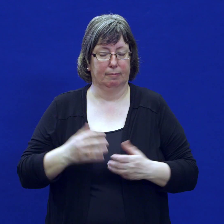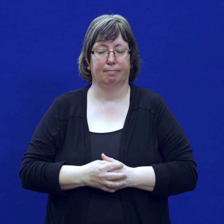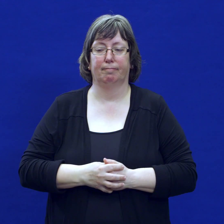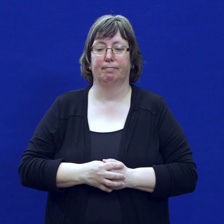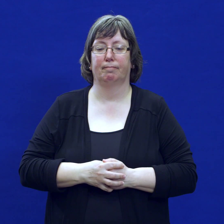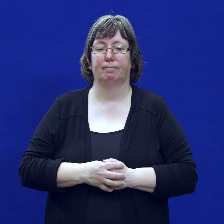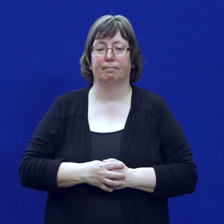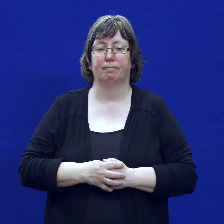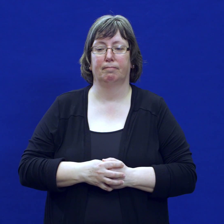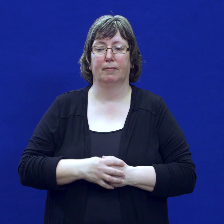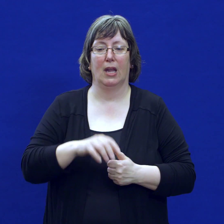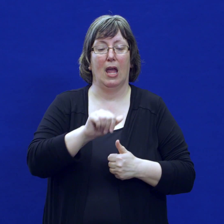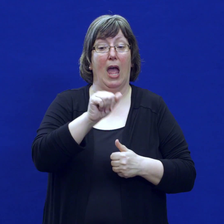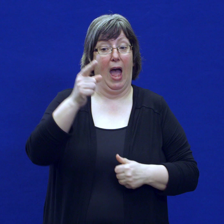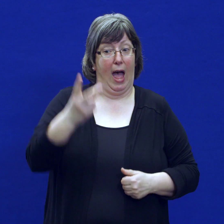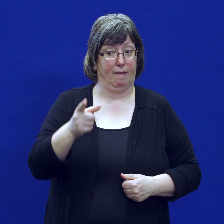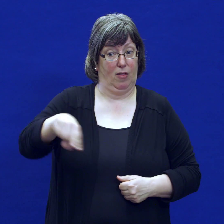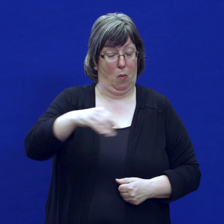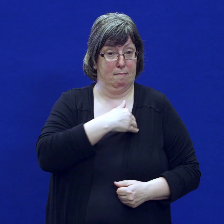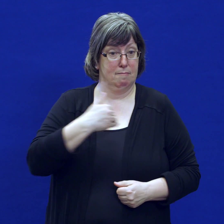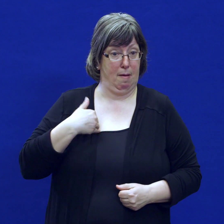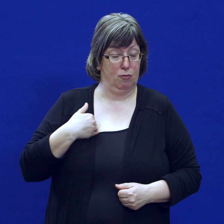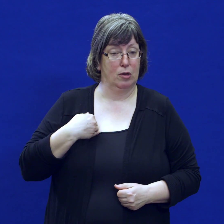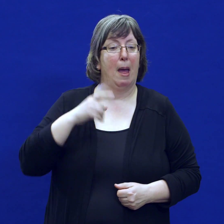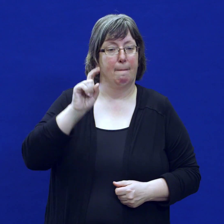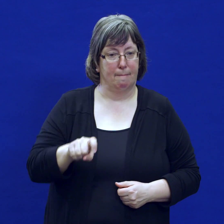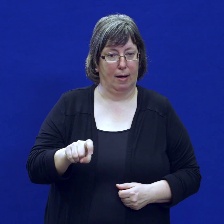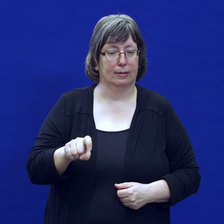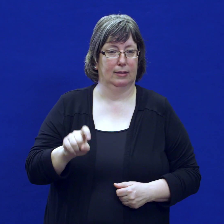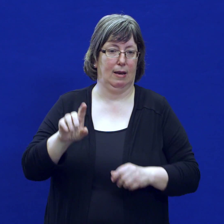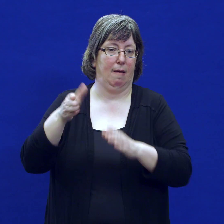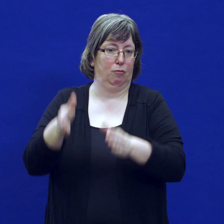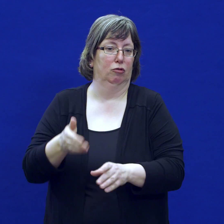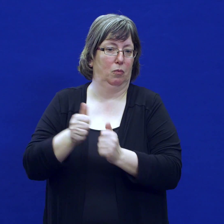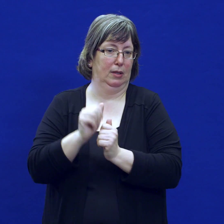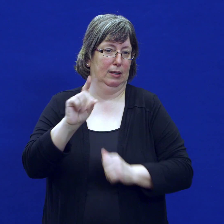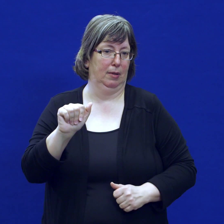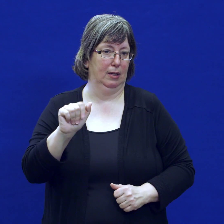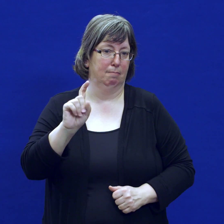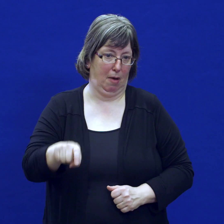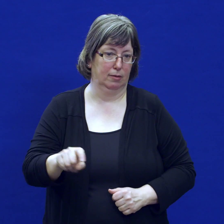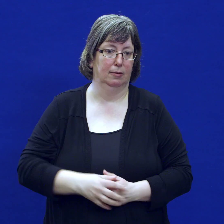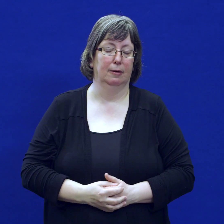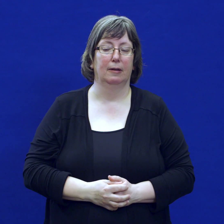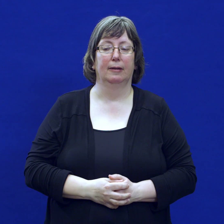a. one half of its membership consist of persons with disabilities